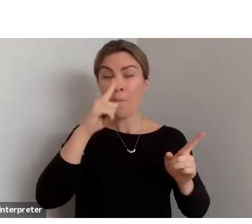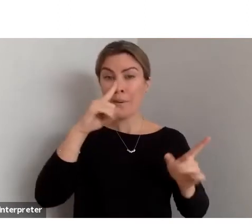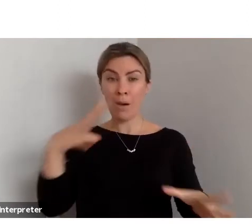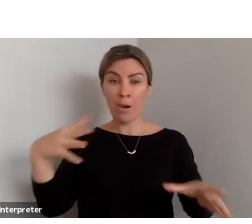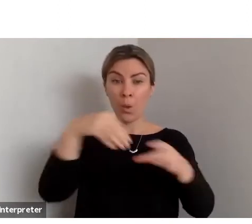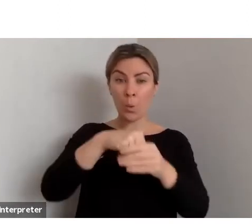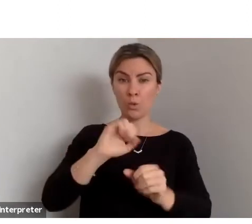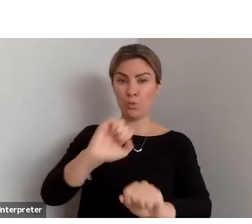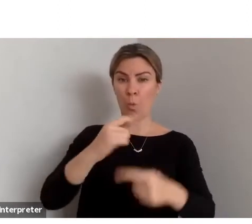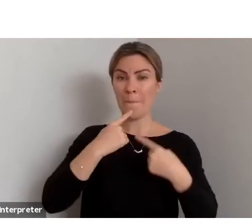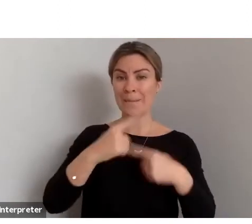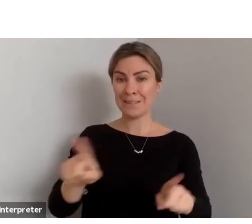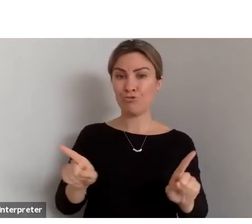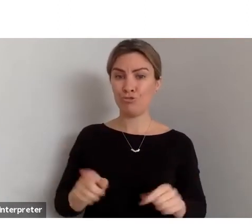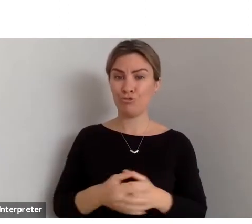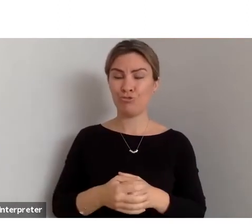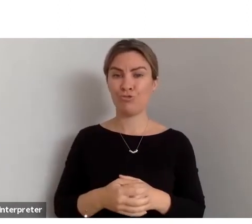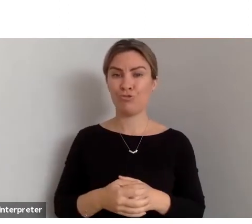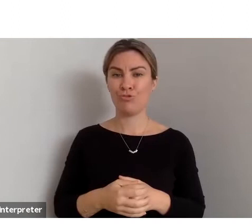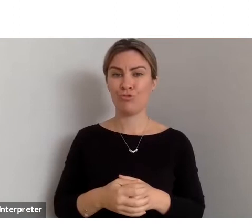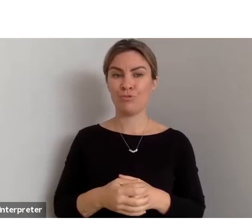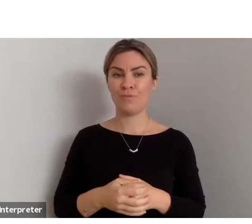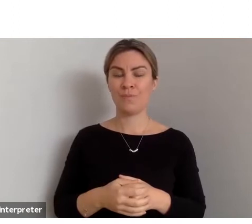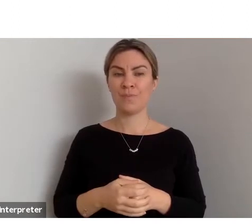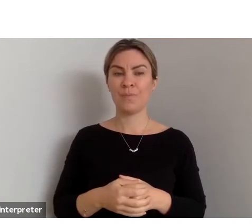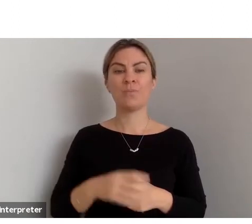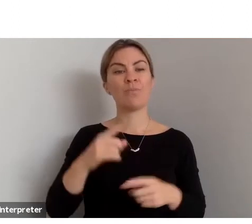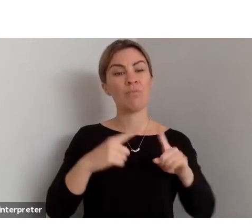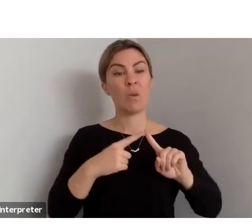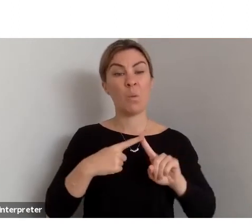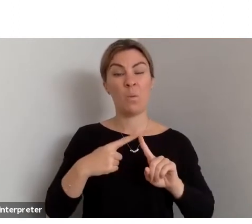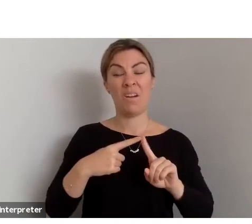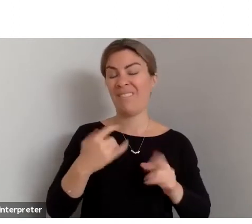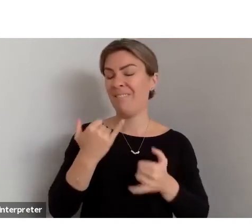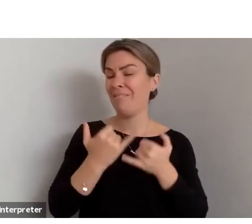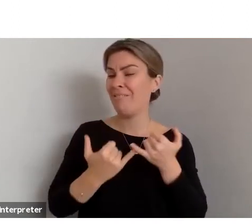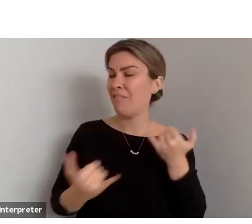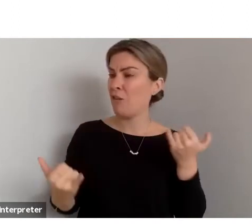But there is one very practical reason as to why social media is